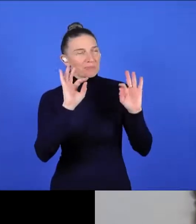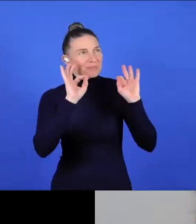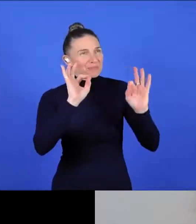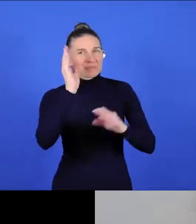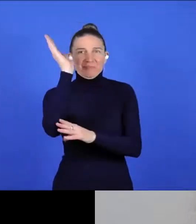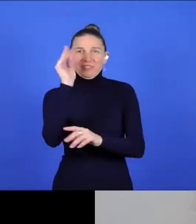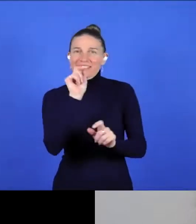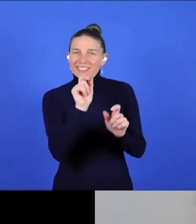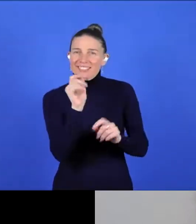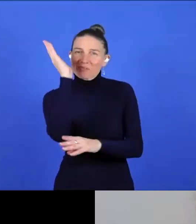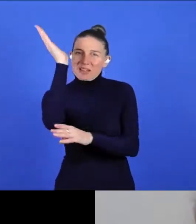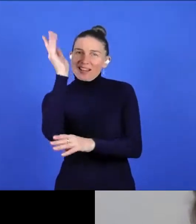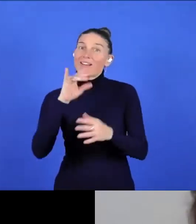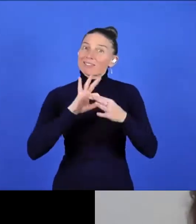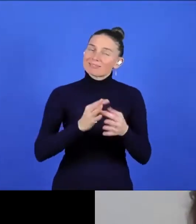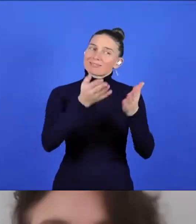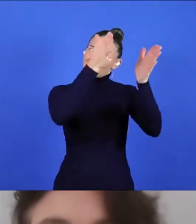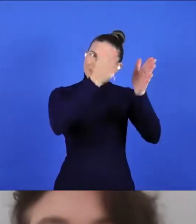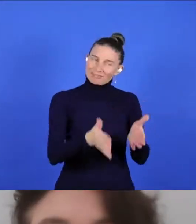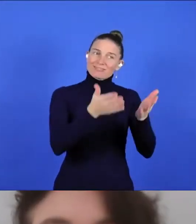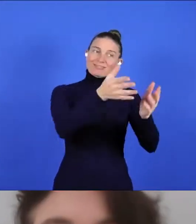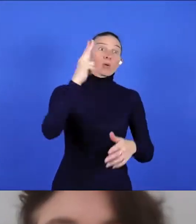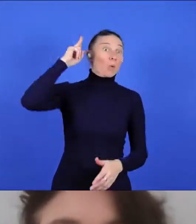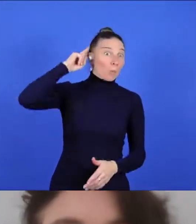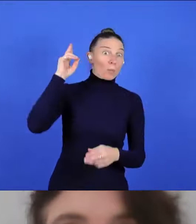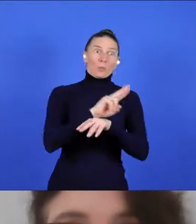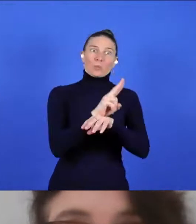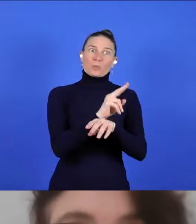much, Darja for a very nice